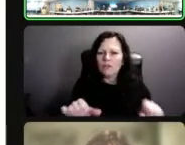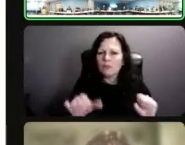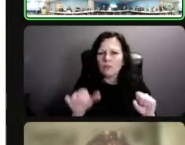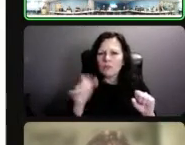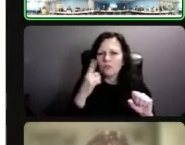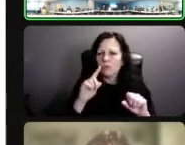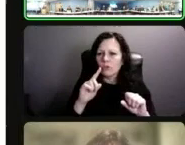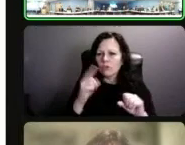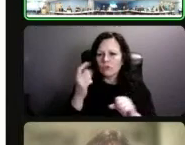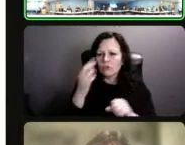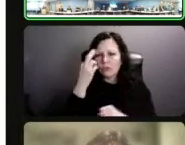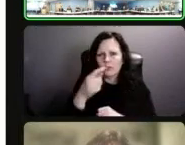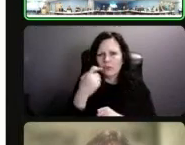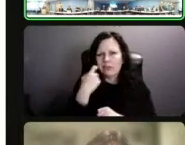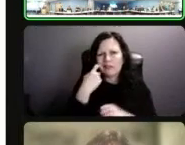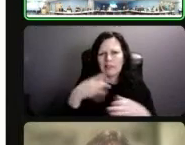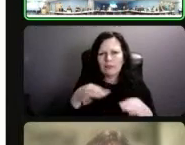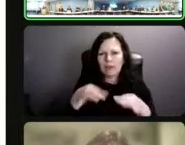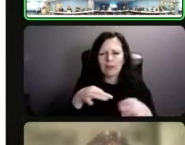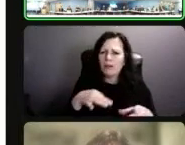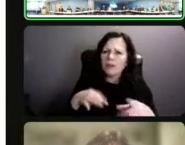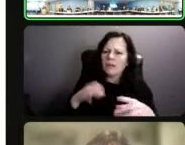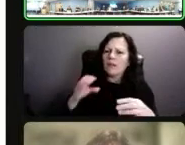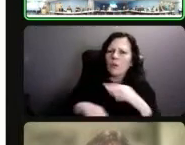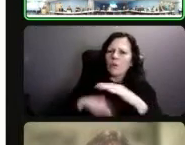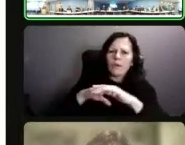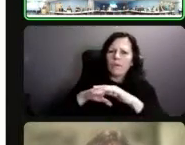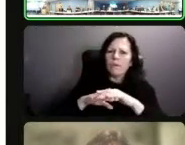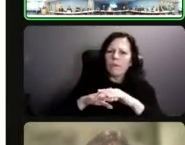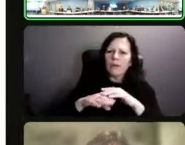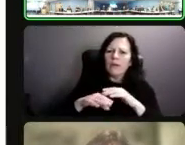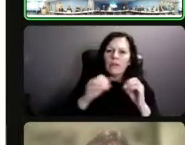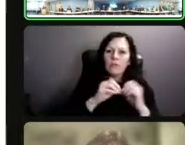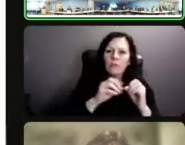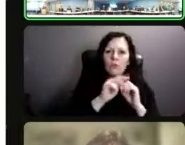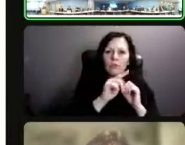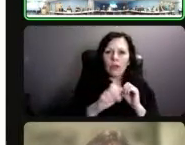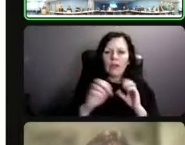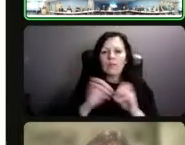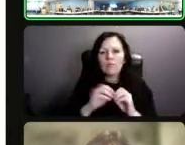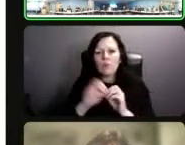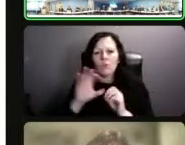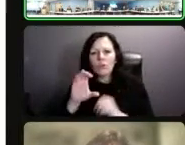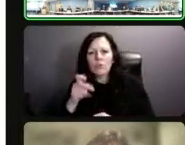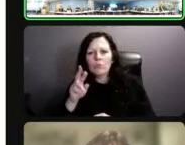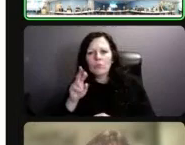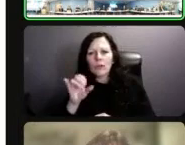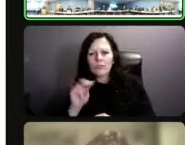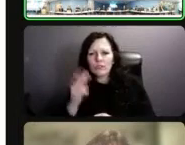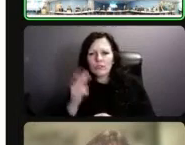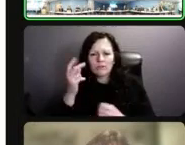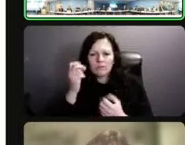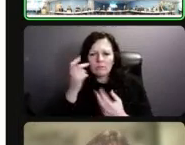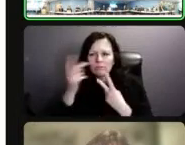UNDERSTAND ALL OUR OPTIONS. CAN YOU GO ABOVE AN EXTRA TWO DOLLARS OR IS THAT NOT POSSIBLE FOR THE REASONS YOU WERE